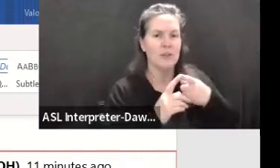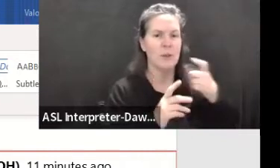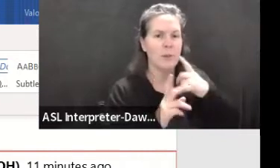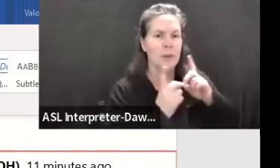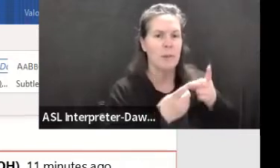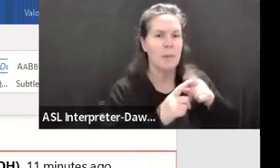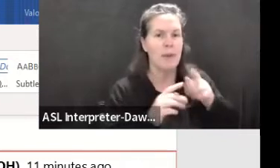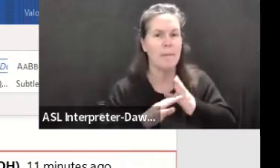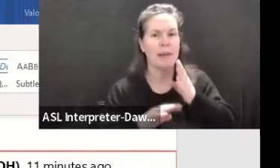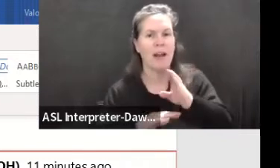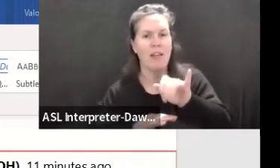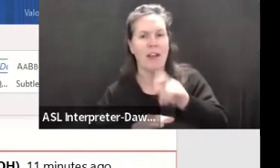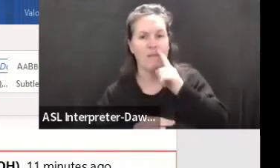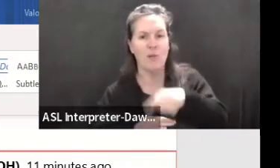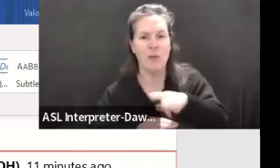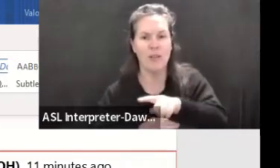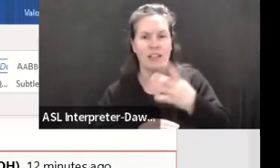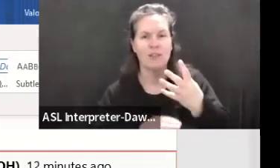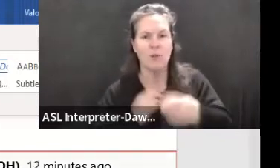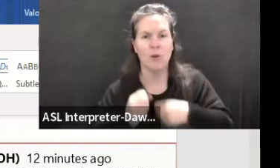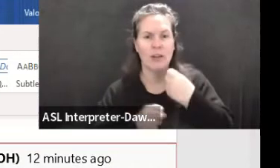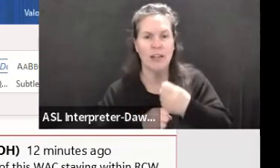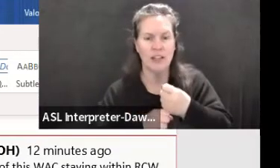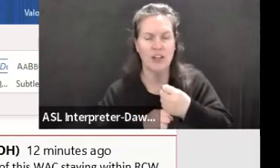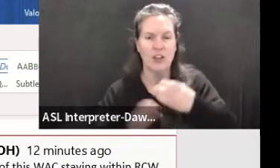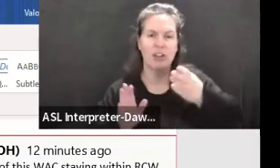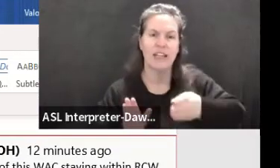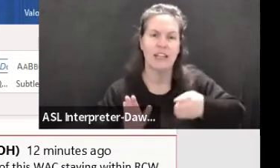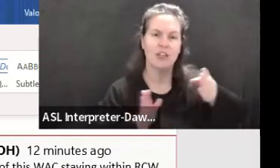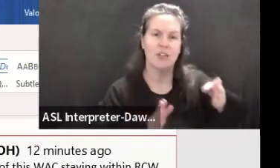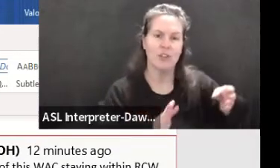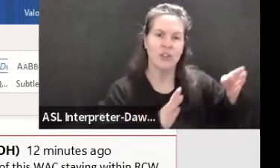for these kind of four year intervals of requiring training,